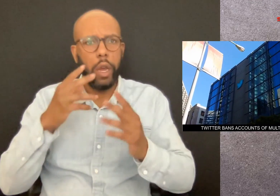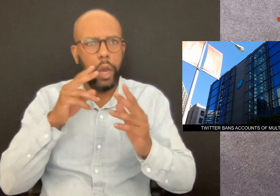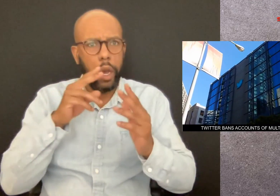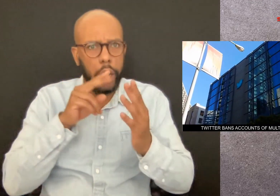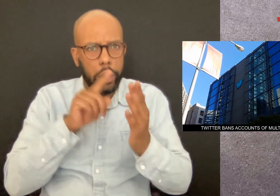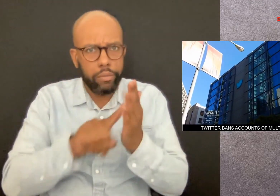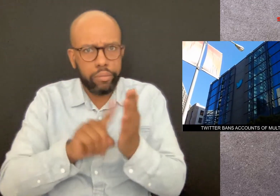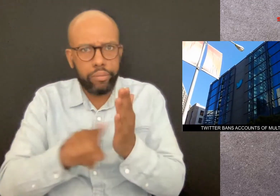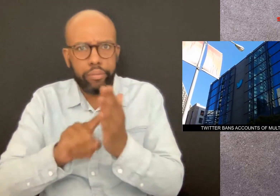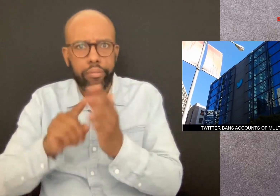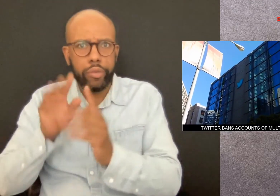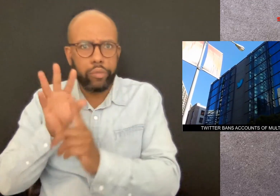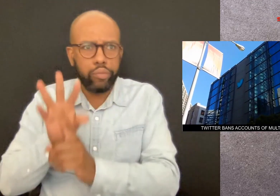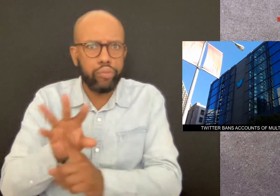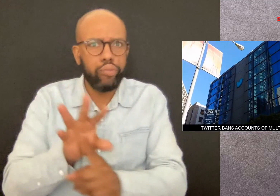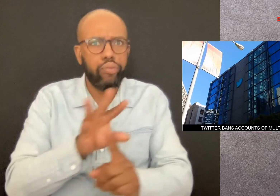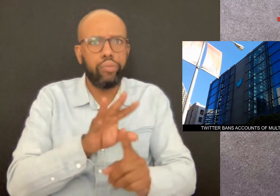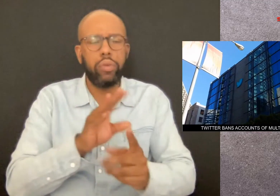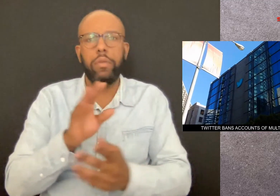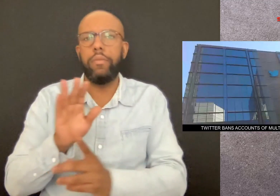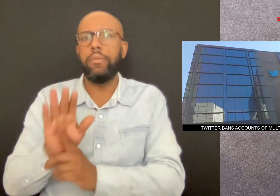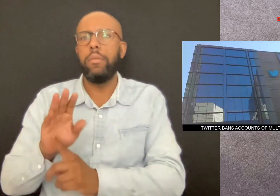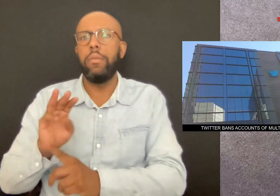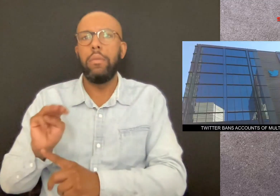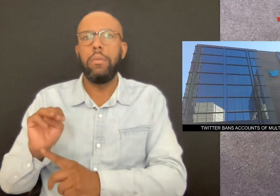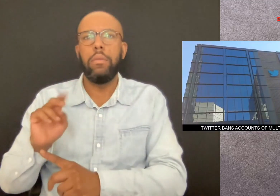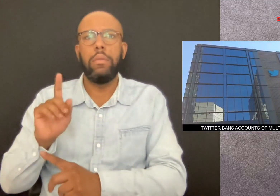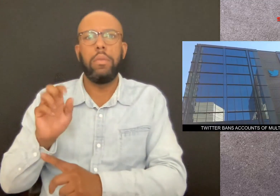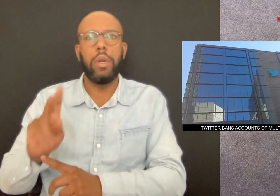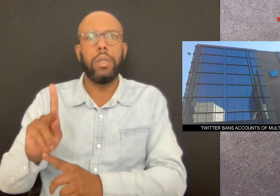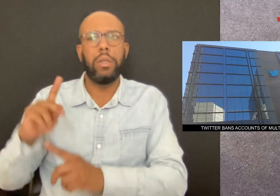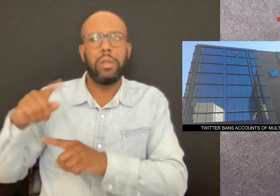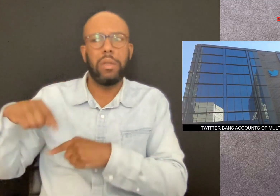all of them have aggressively covered Musk in recent weeks